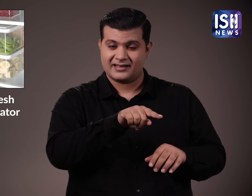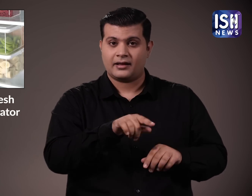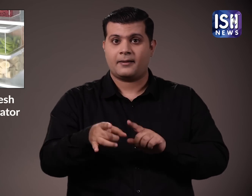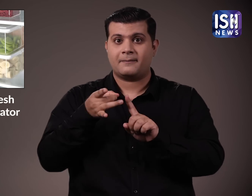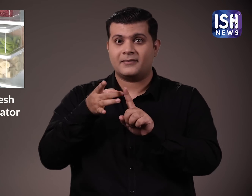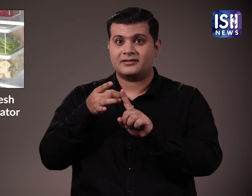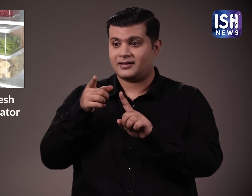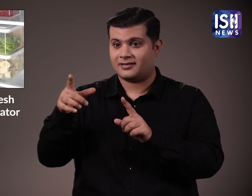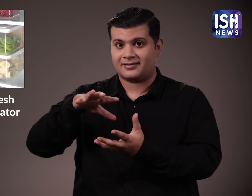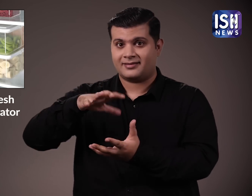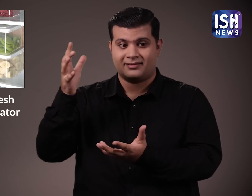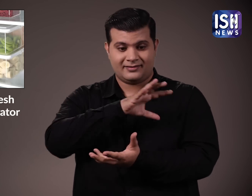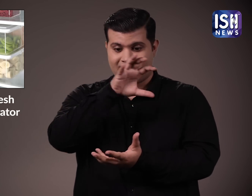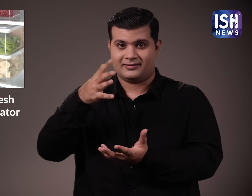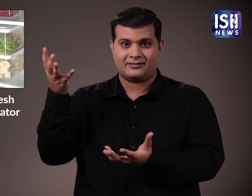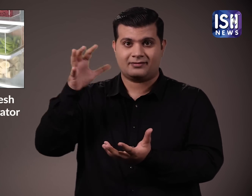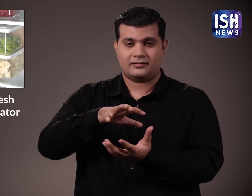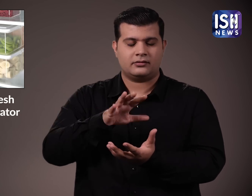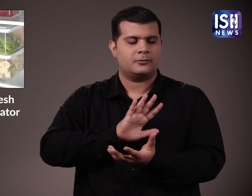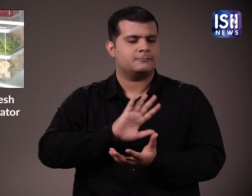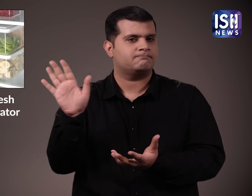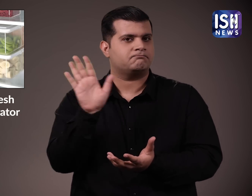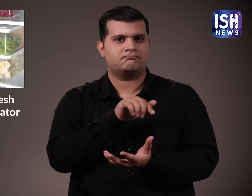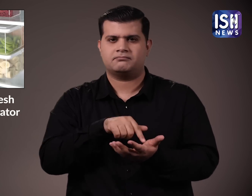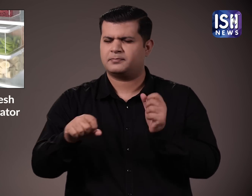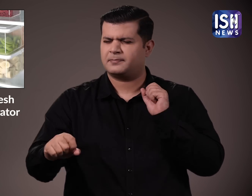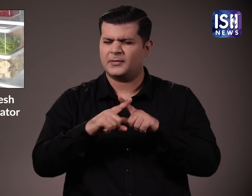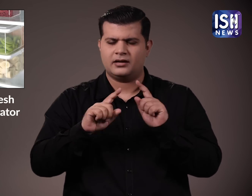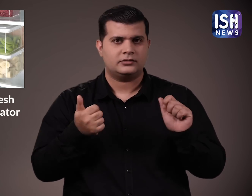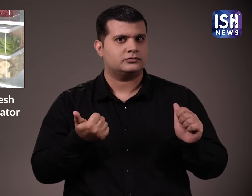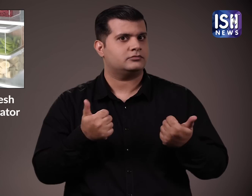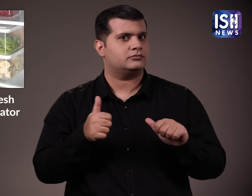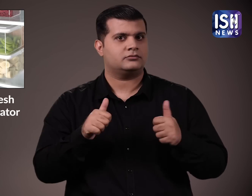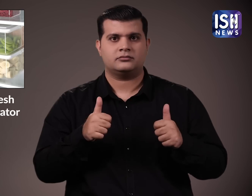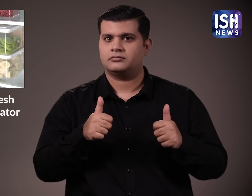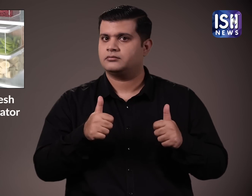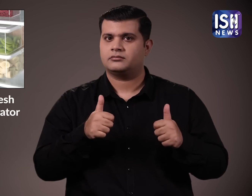Such foods shoud not be stored in metalic containers